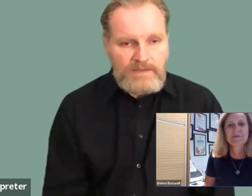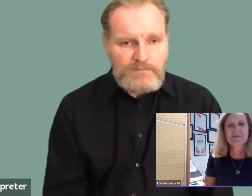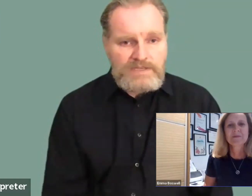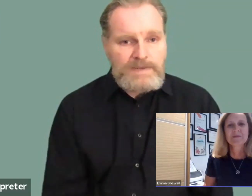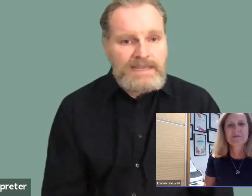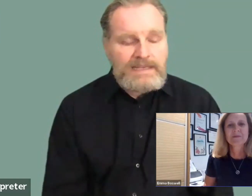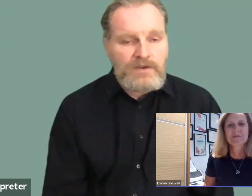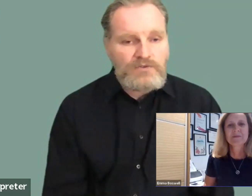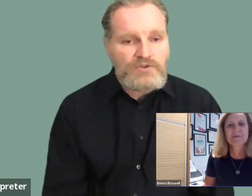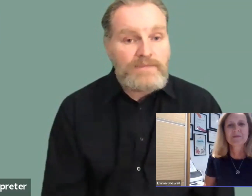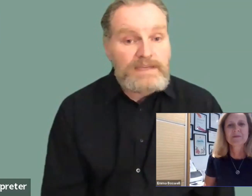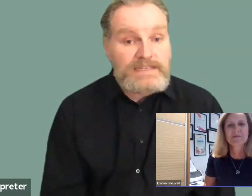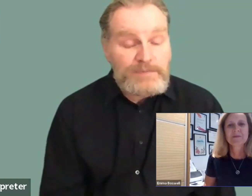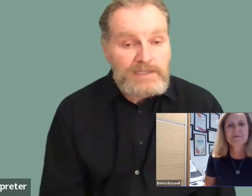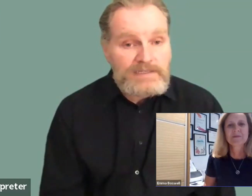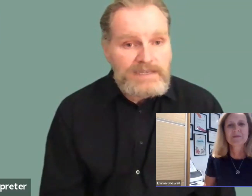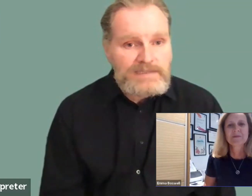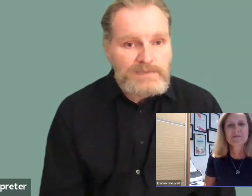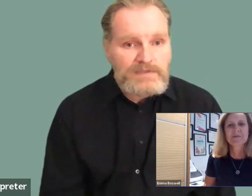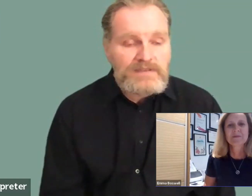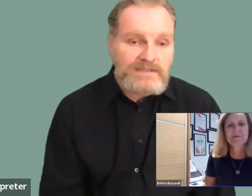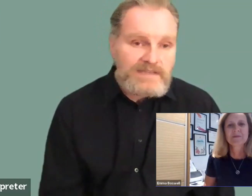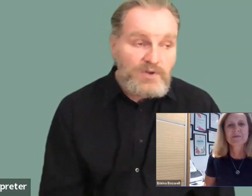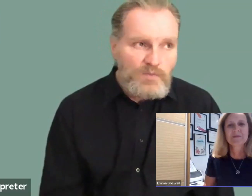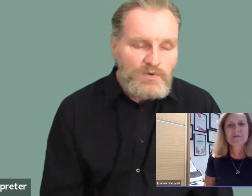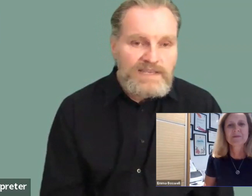Now, that brings me neatly on to having a deafblind assessment. That sounds a lot more